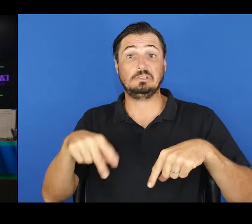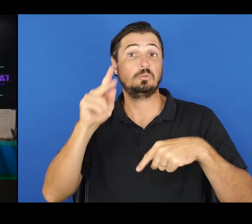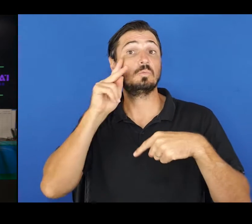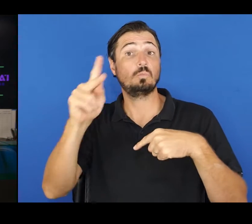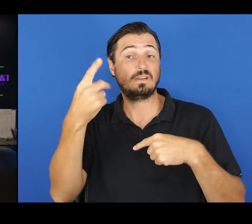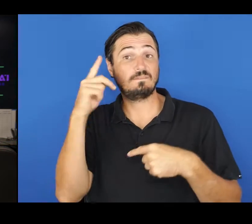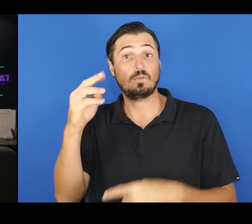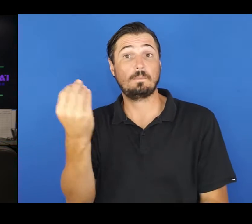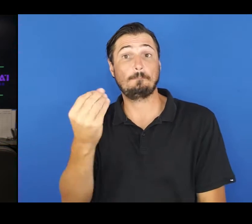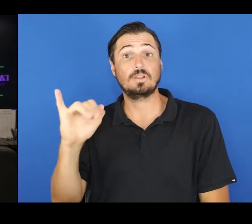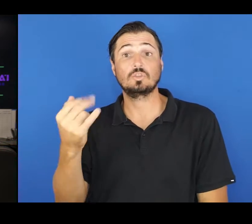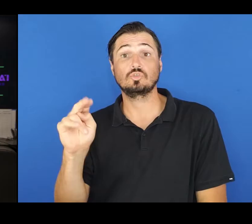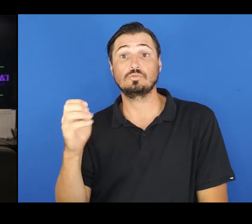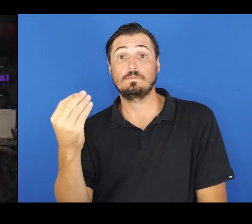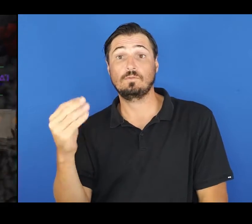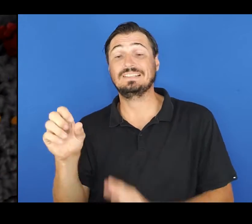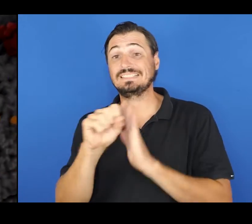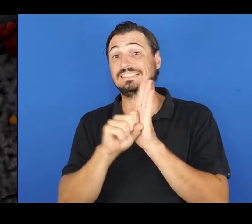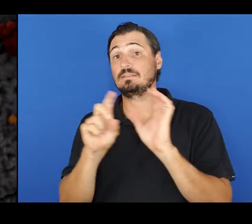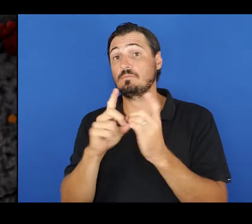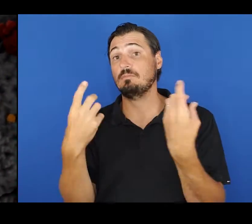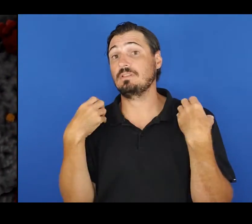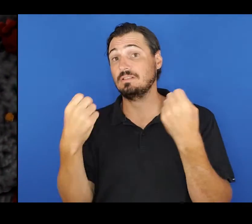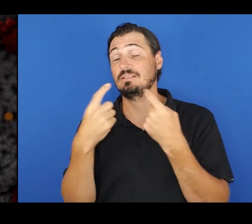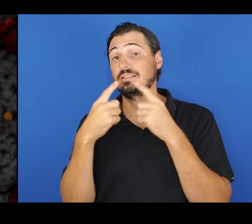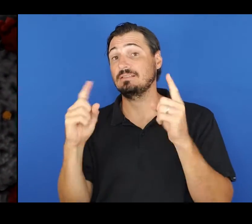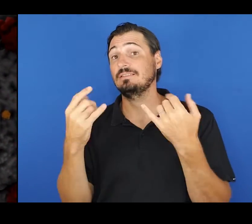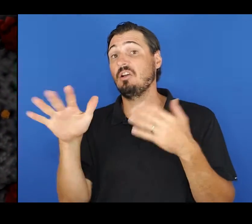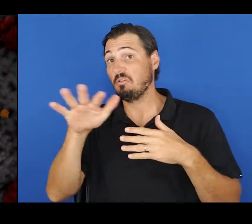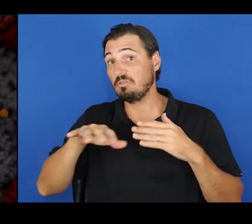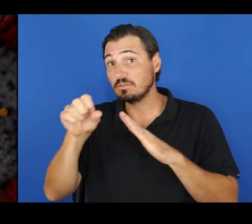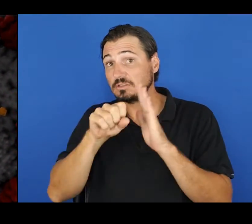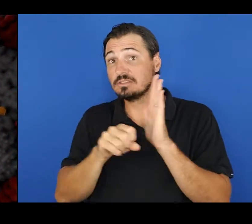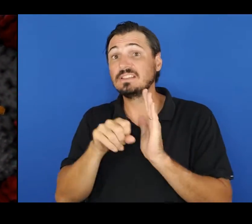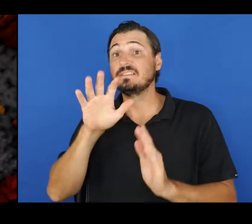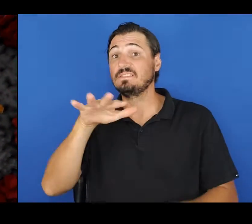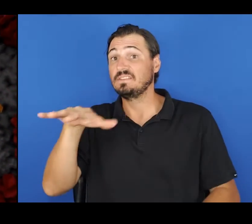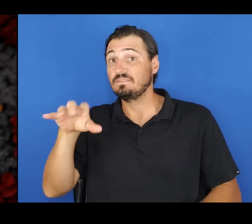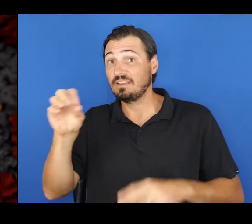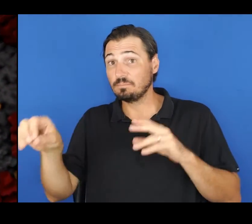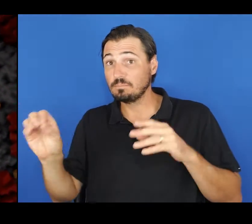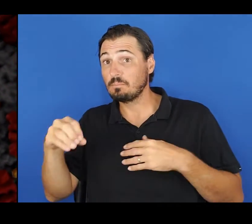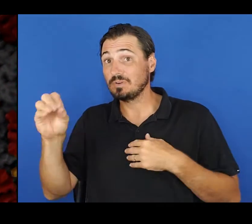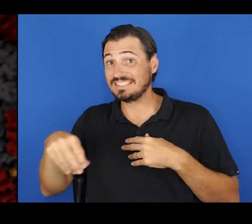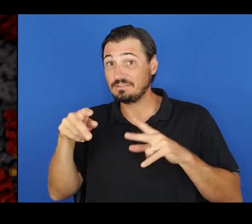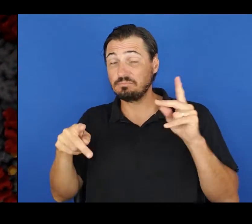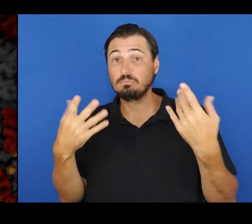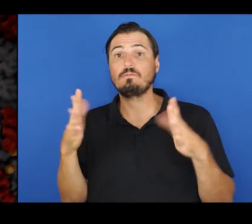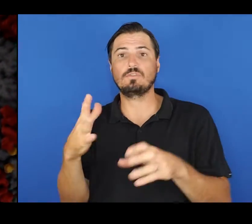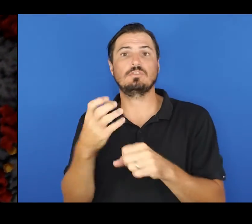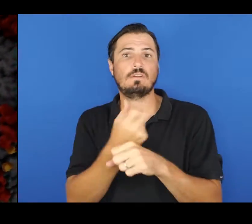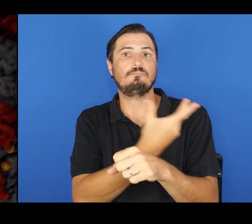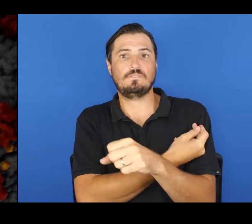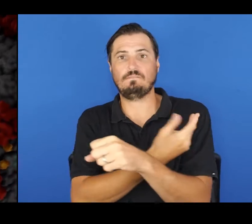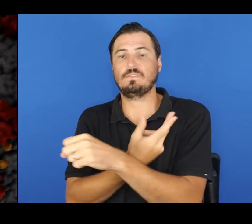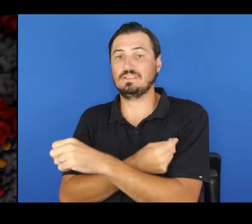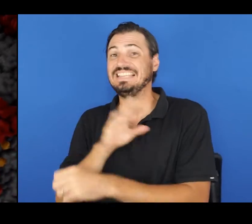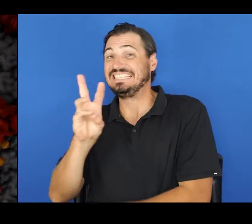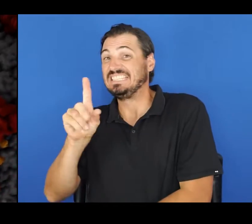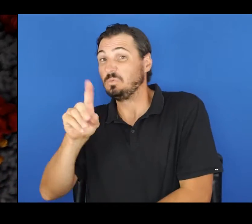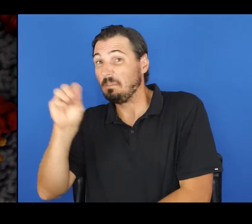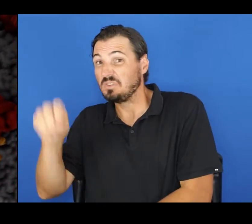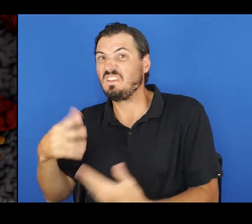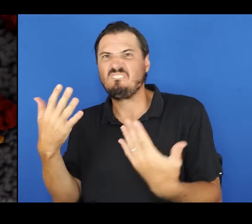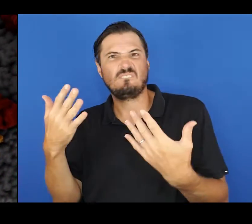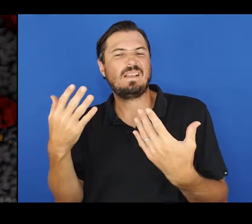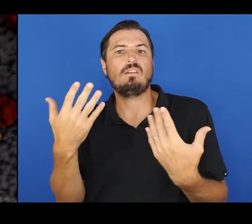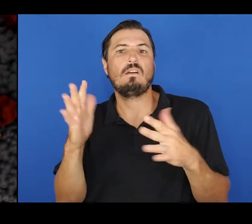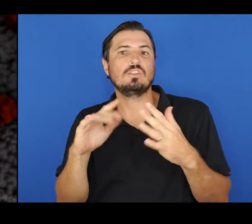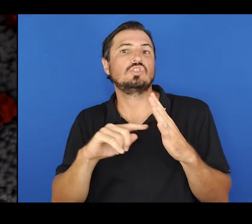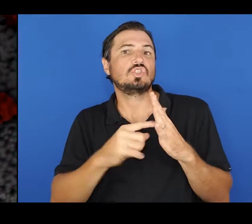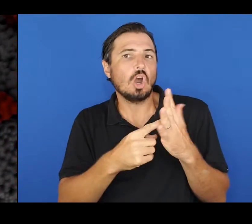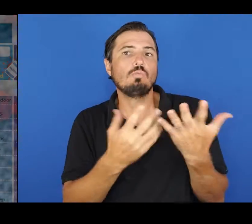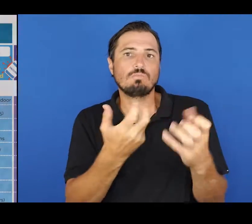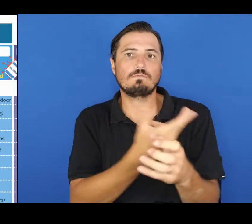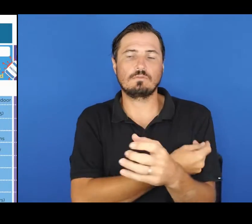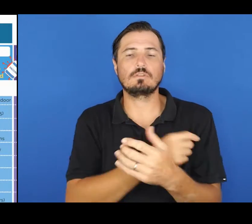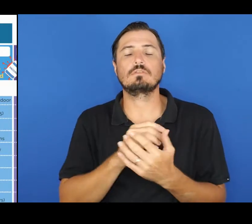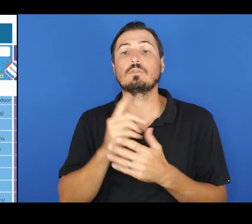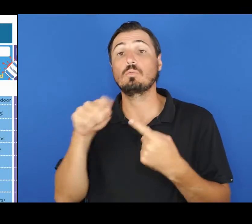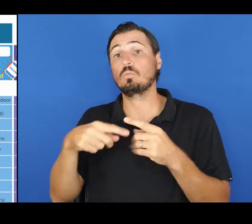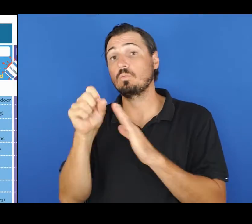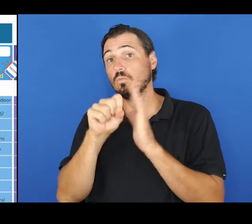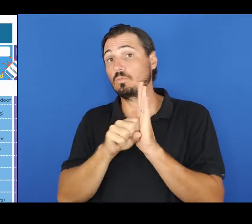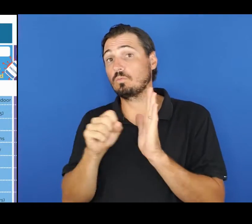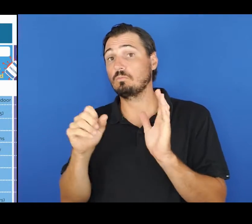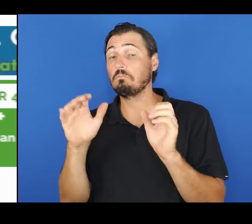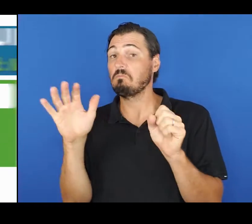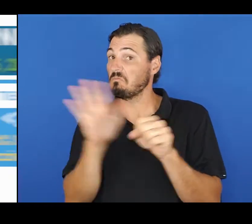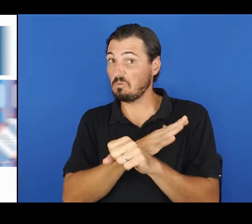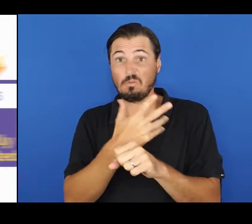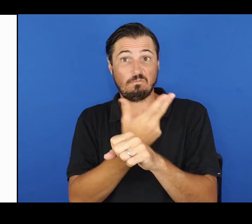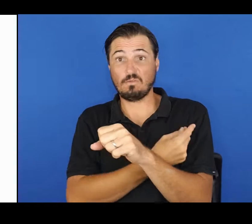The state Department of Health reports that statewide, 55% of residents have been fully vaccinated with 61% initiating vaccine. When the state reaches 60% fully vaccinated, Kaua‘i will